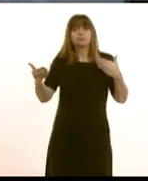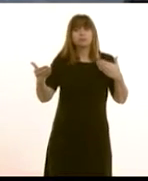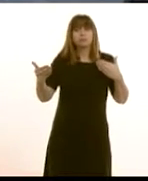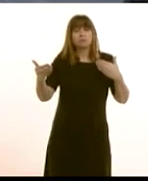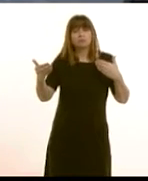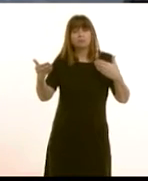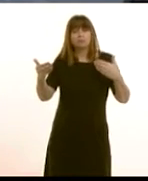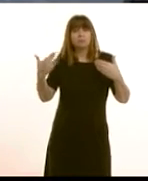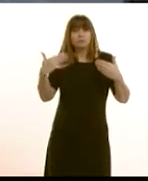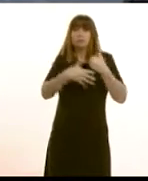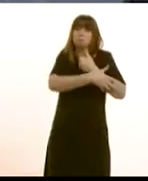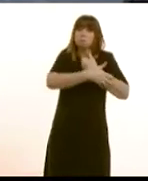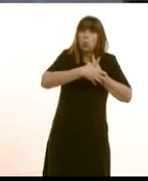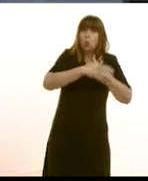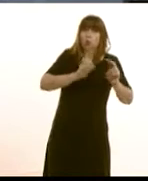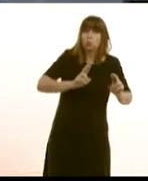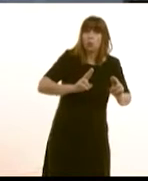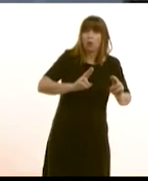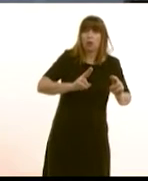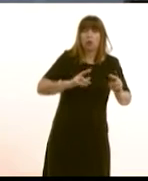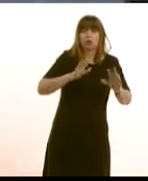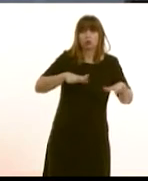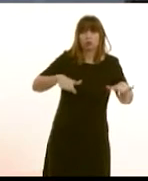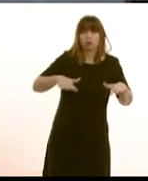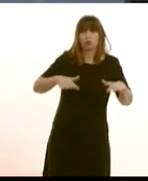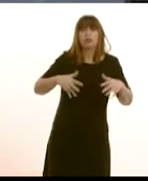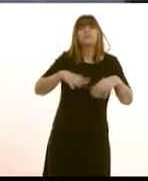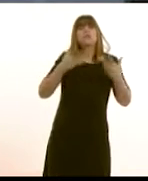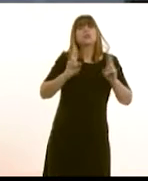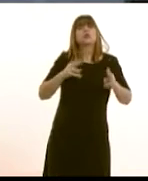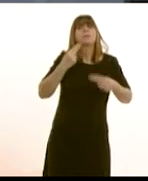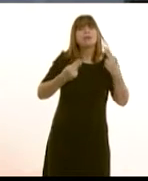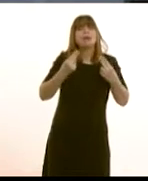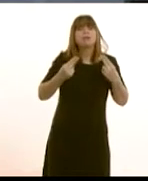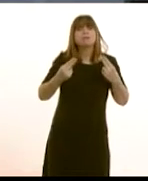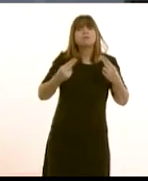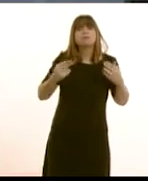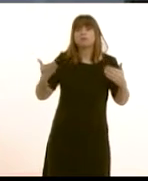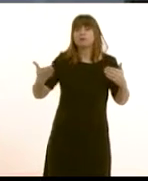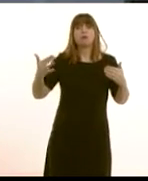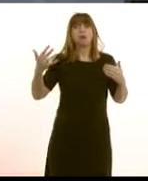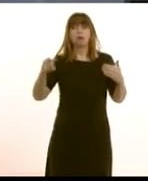our most deprived backgrounds who qualify for free school meals and those who donít.